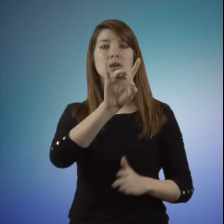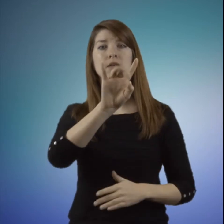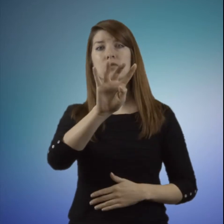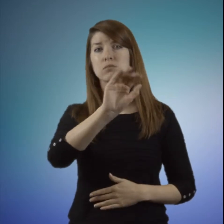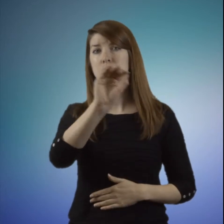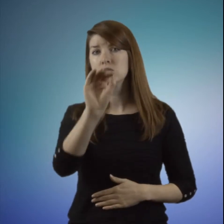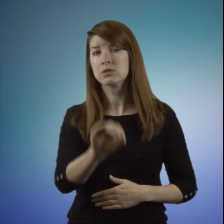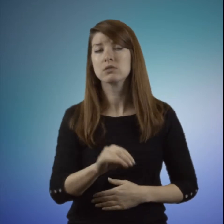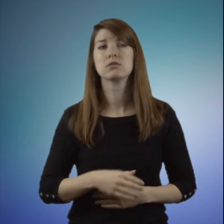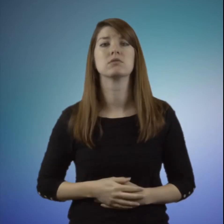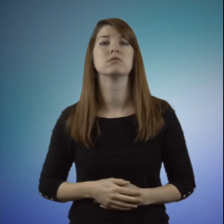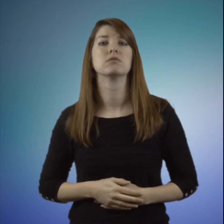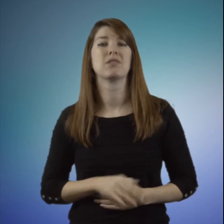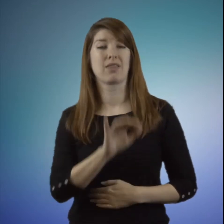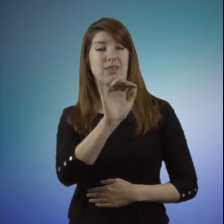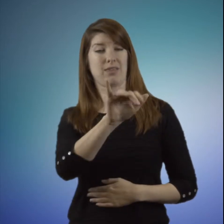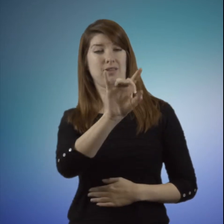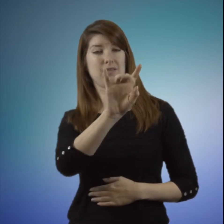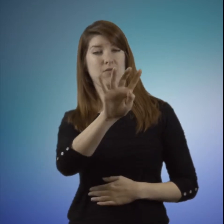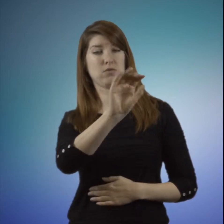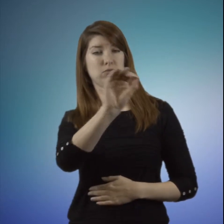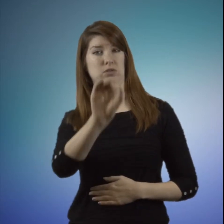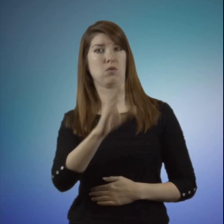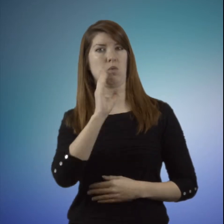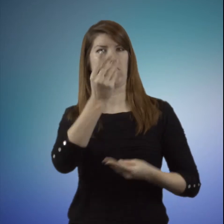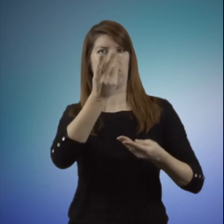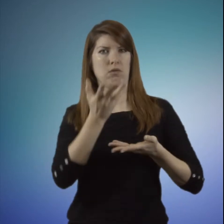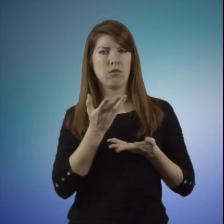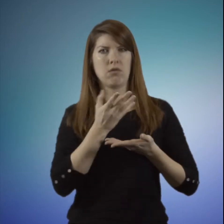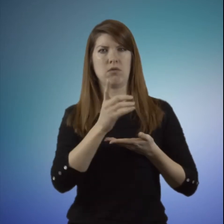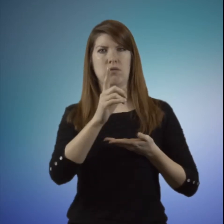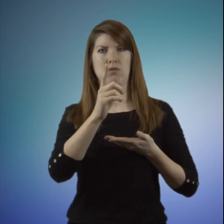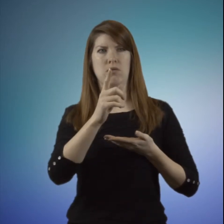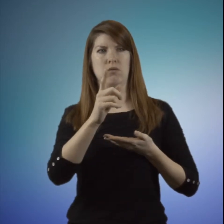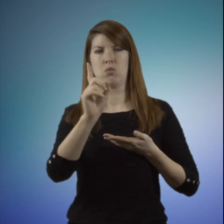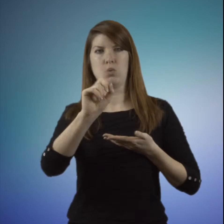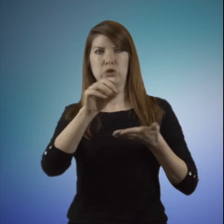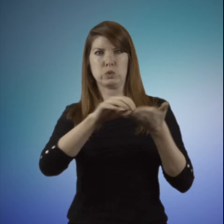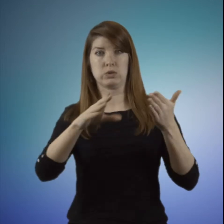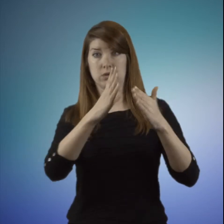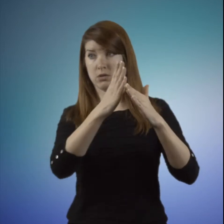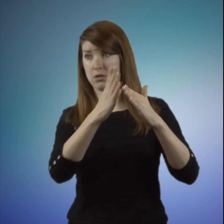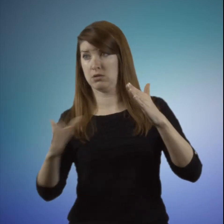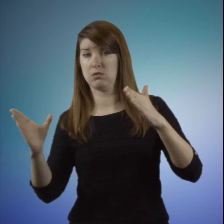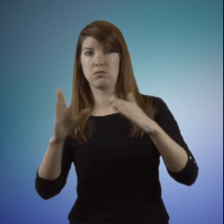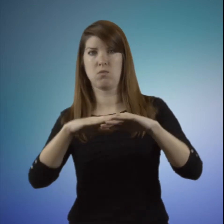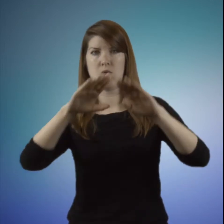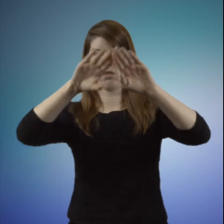That then tells you how many students fall below that point on this bell curve distribution.